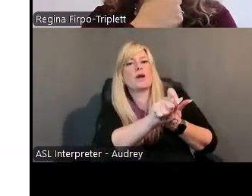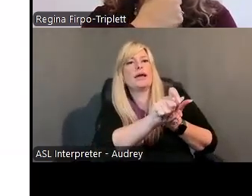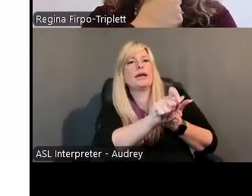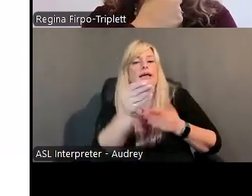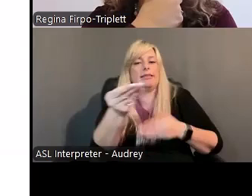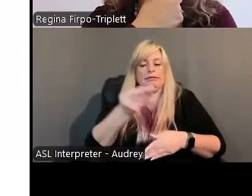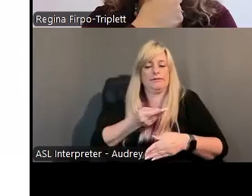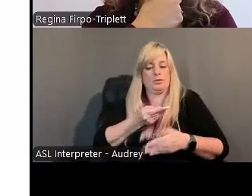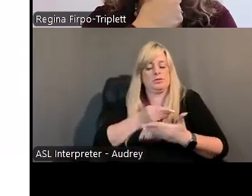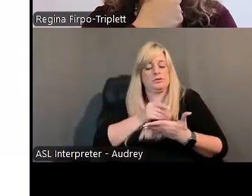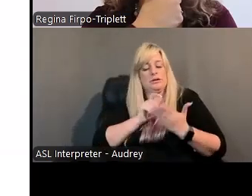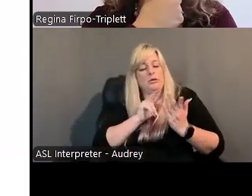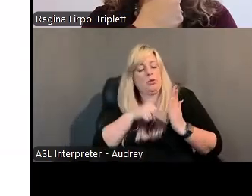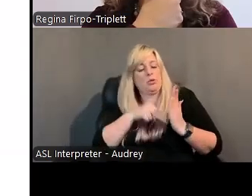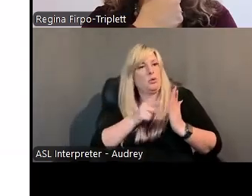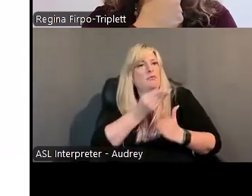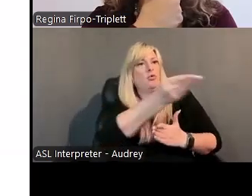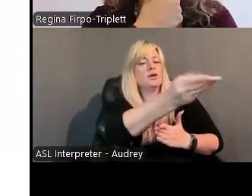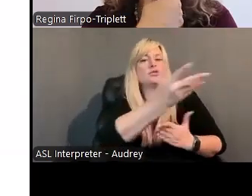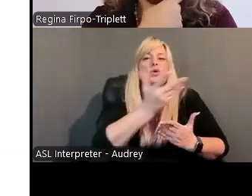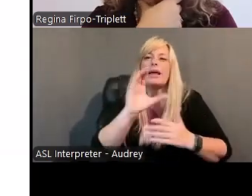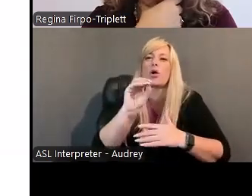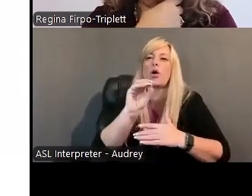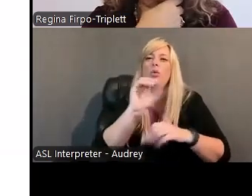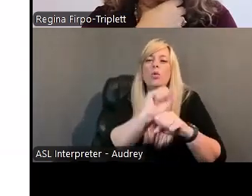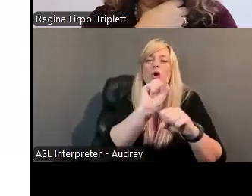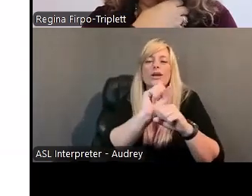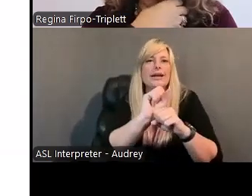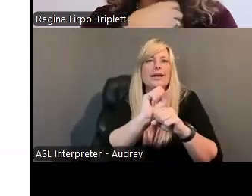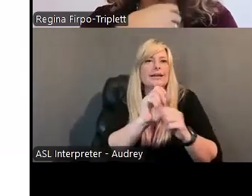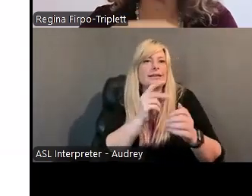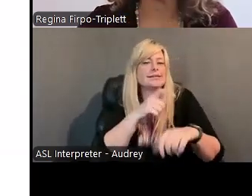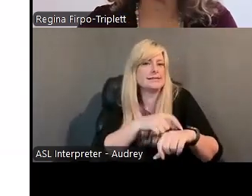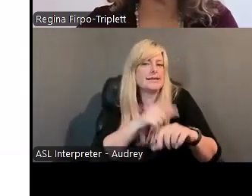just liked having coworking time where we kind of body doubled to create a productive space. But we